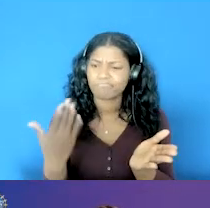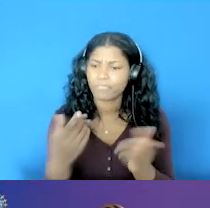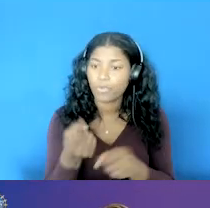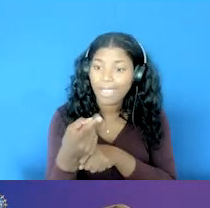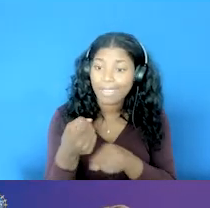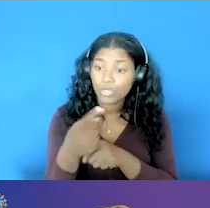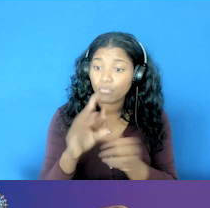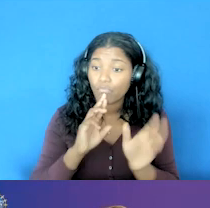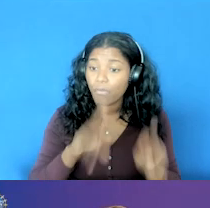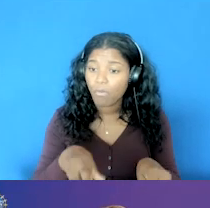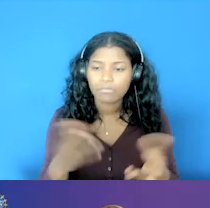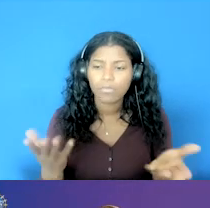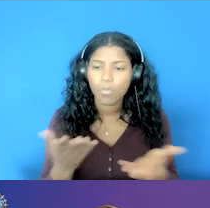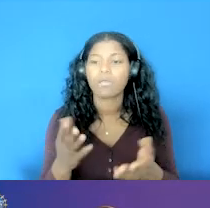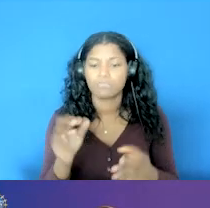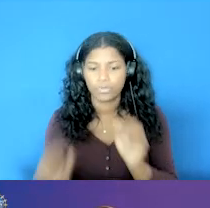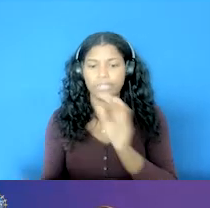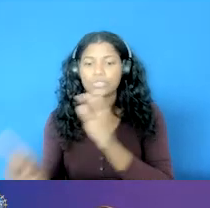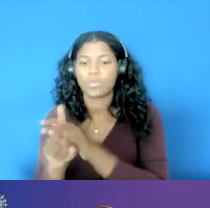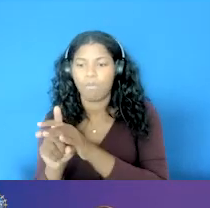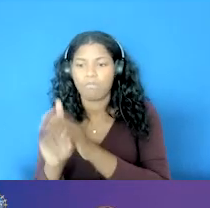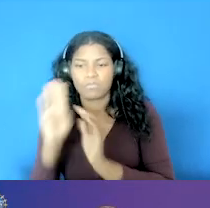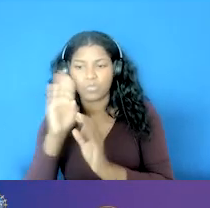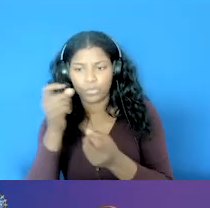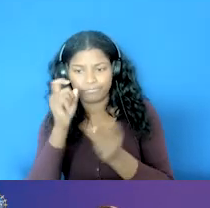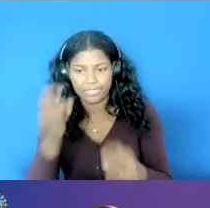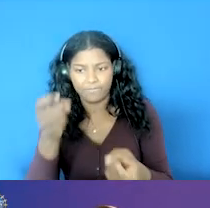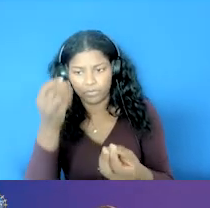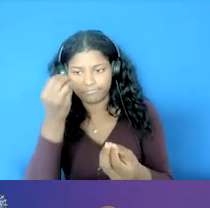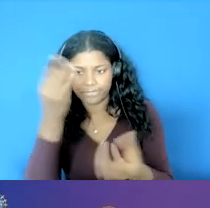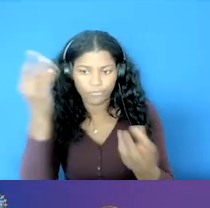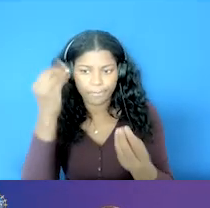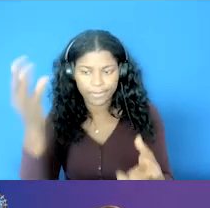they'll give you information on all the new solicitations. And each division has their own VOH.